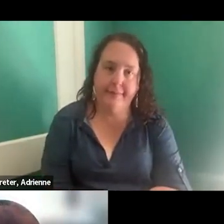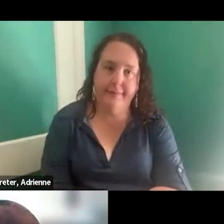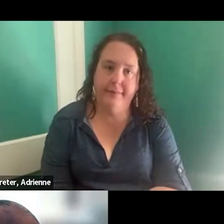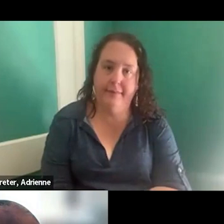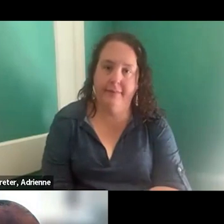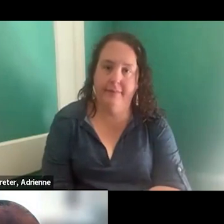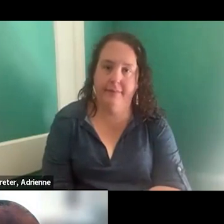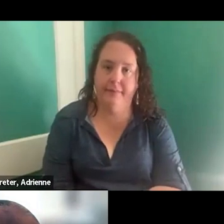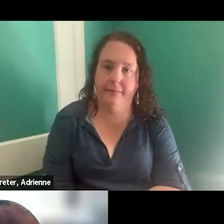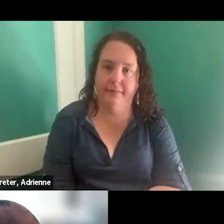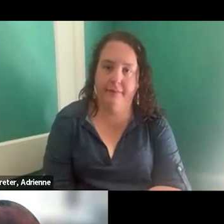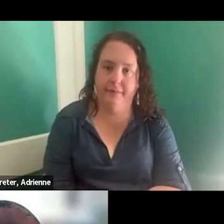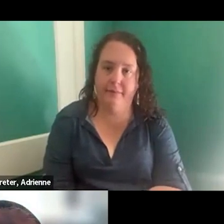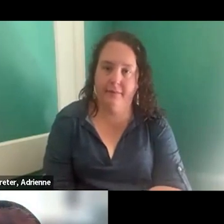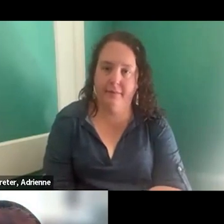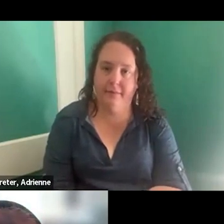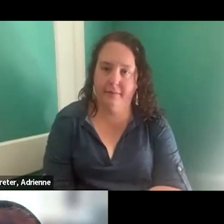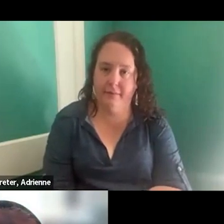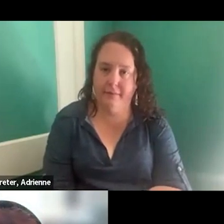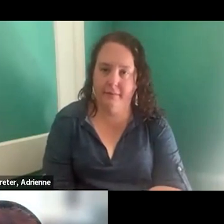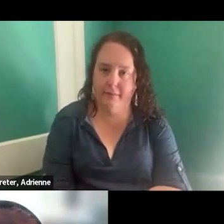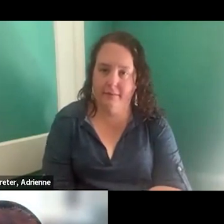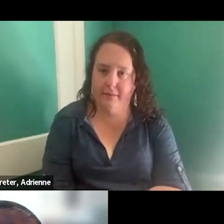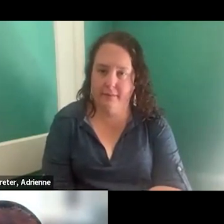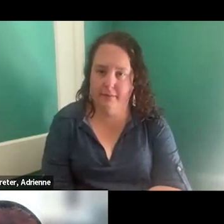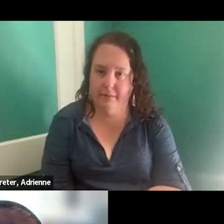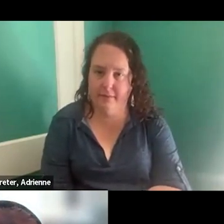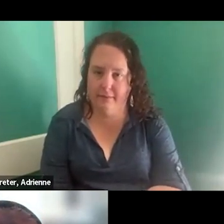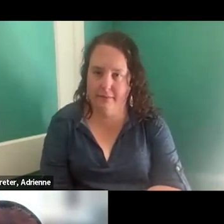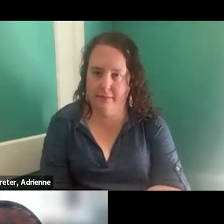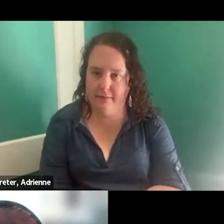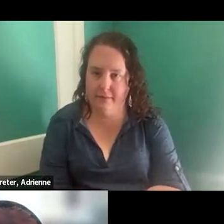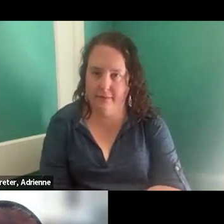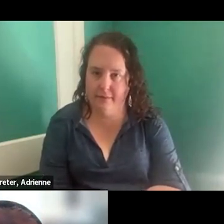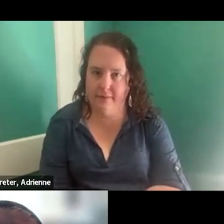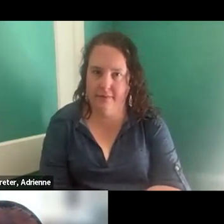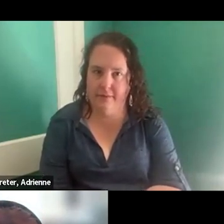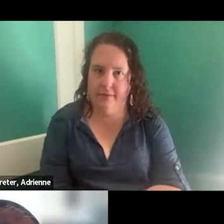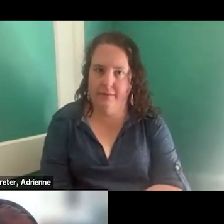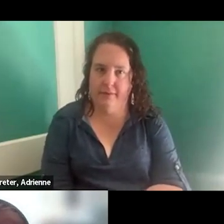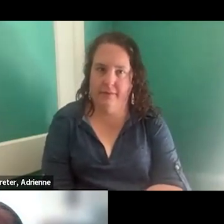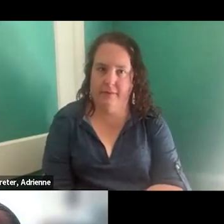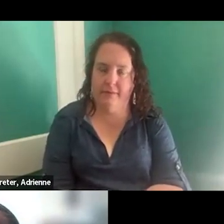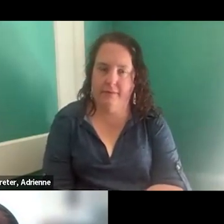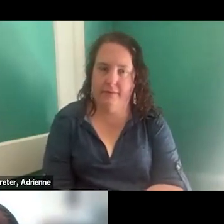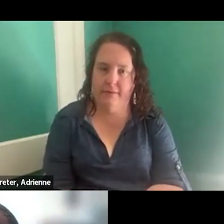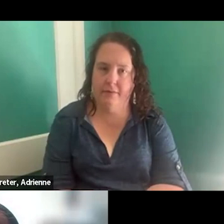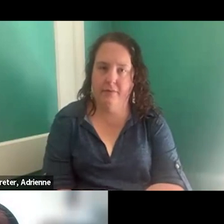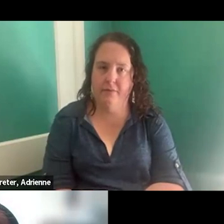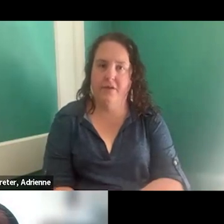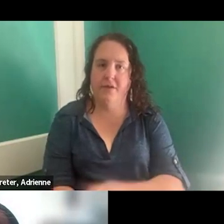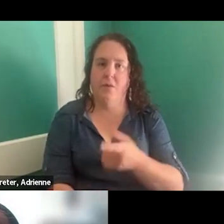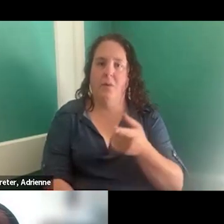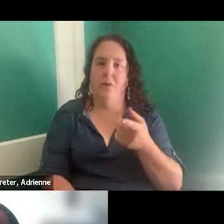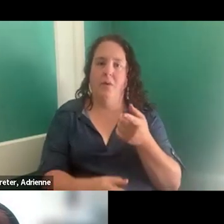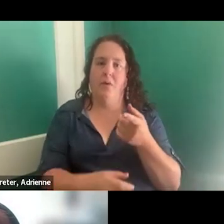thought. The concept of thought. Yeah.